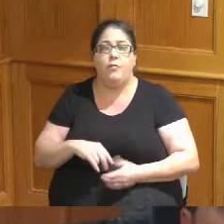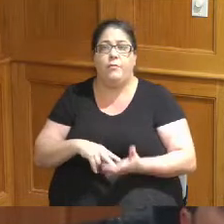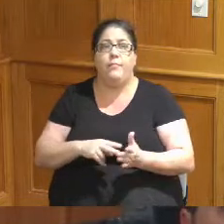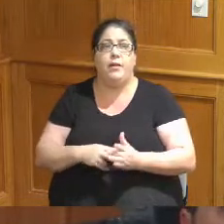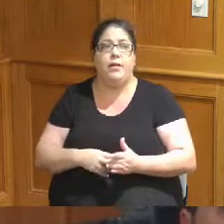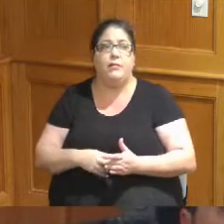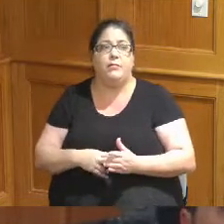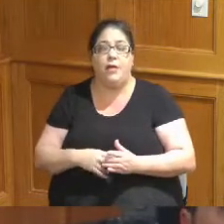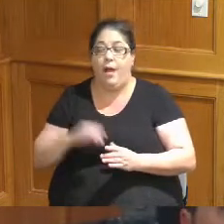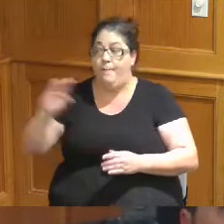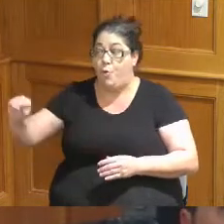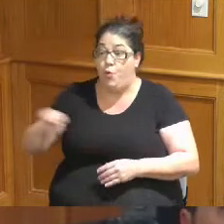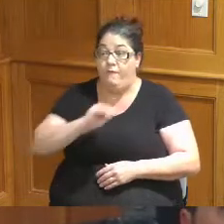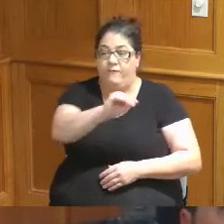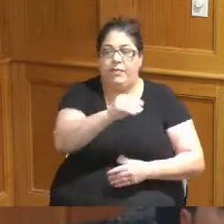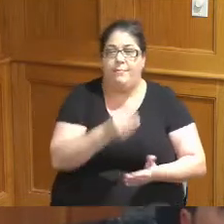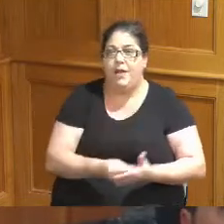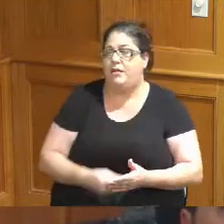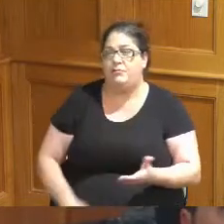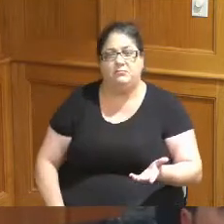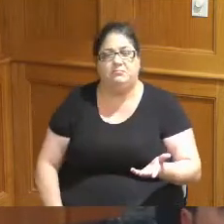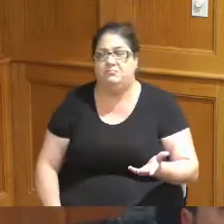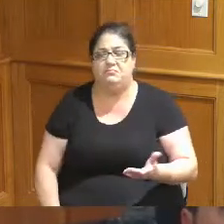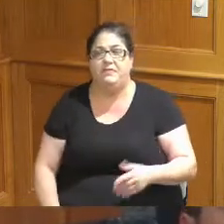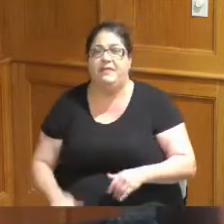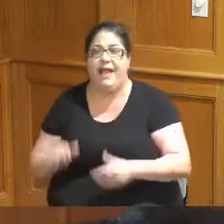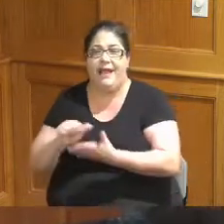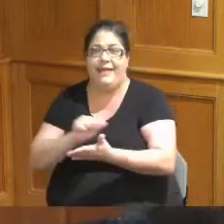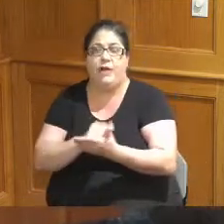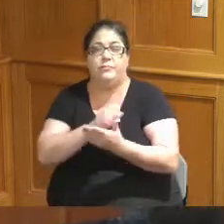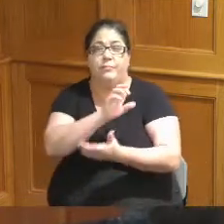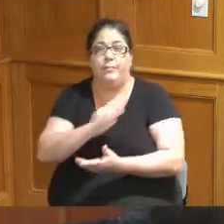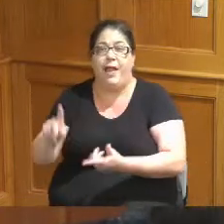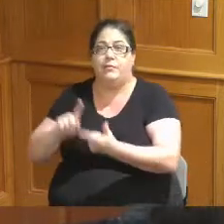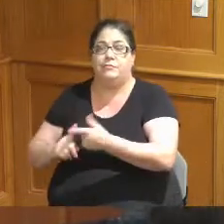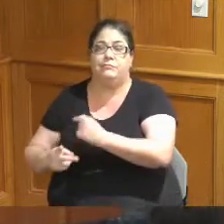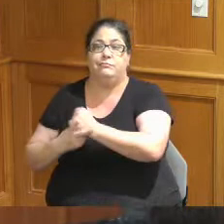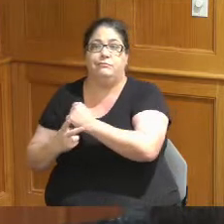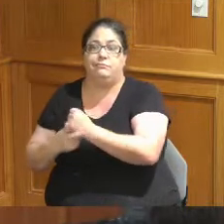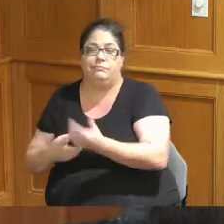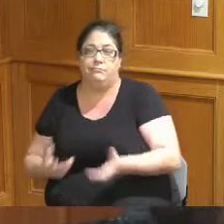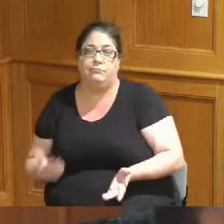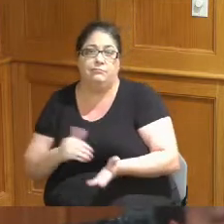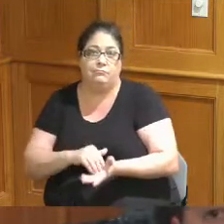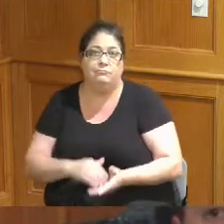being moved from one account to another enough it's just like I said a really formal declaration